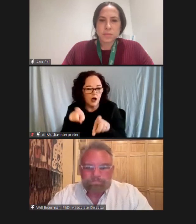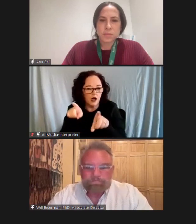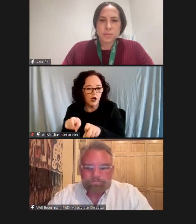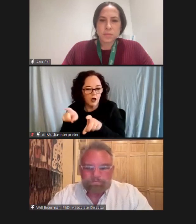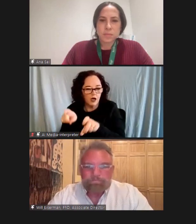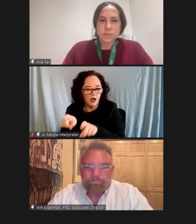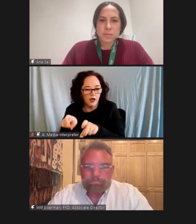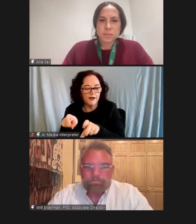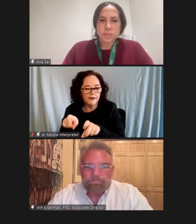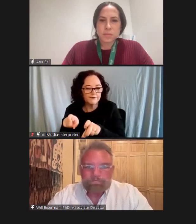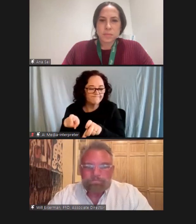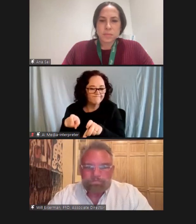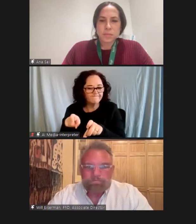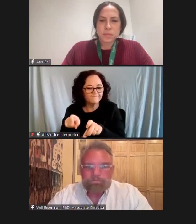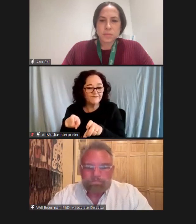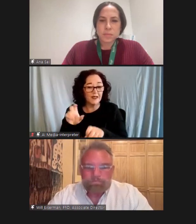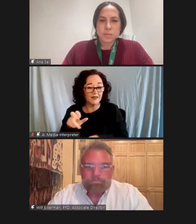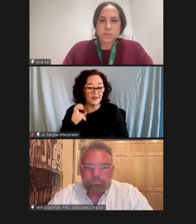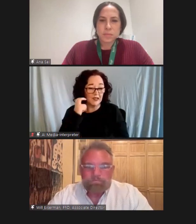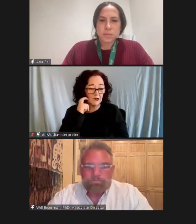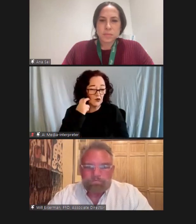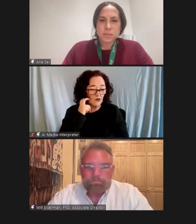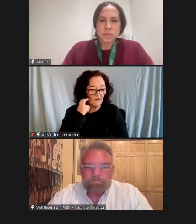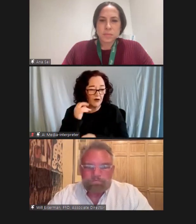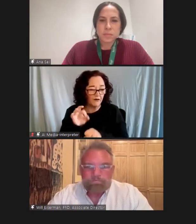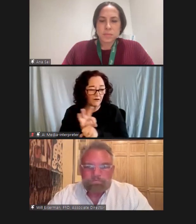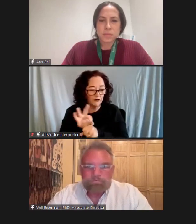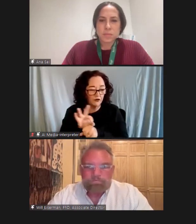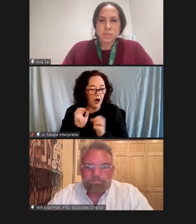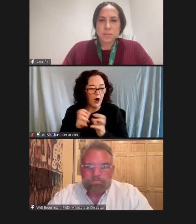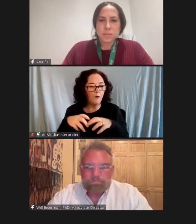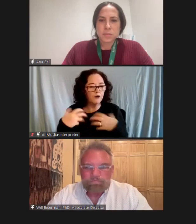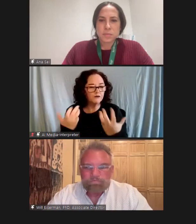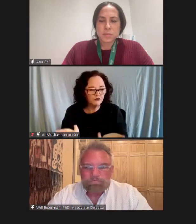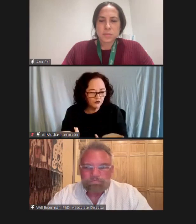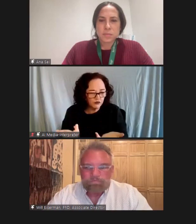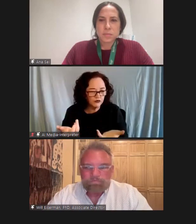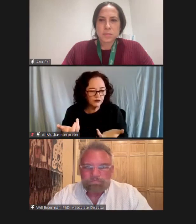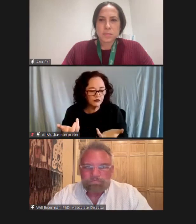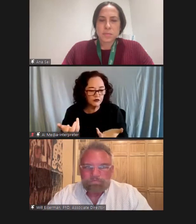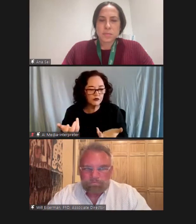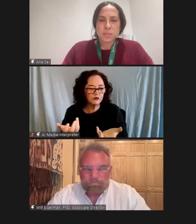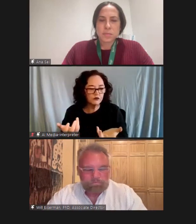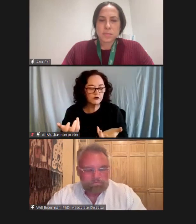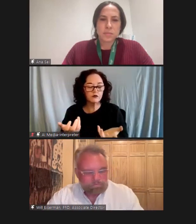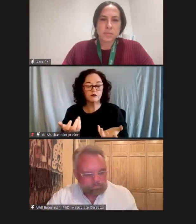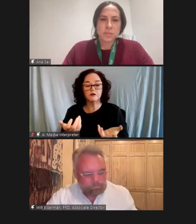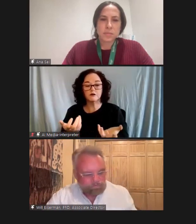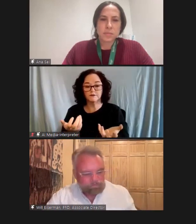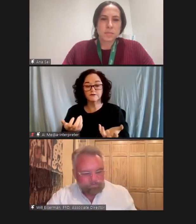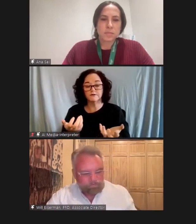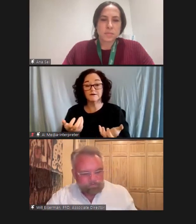is that nerve functioning because until